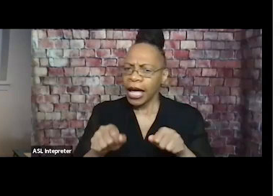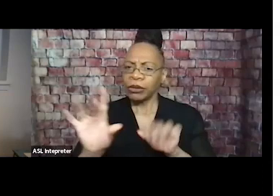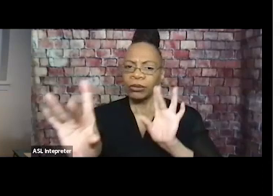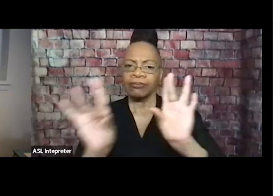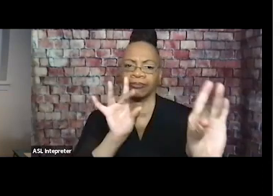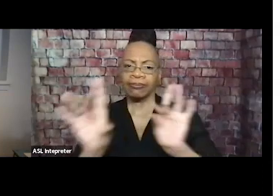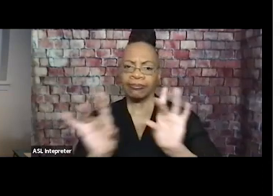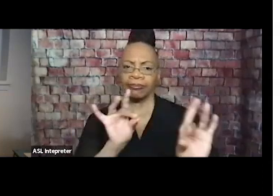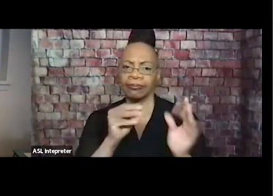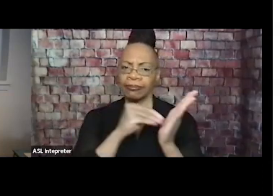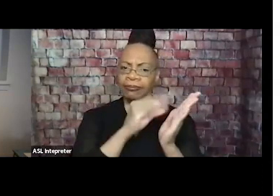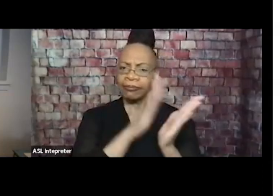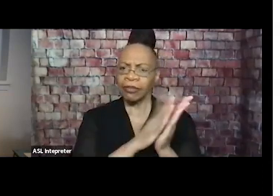for the medical summary report overall.